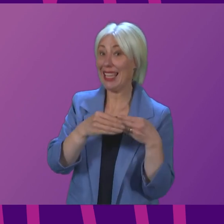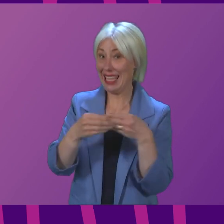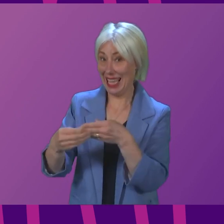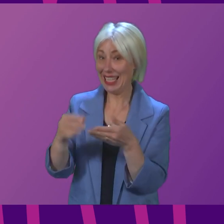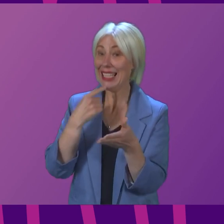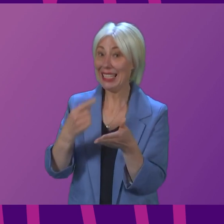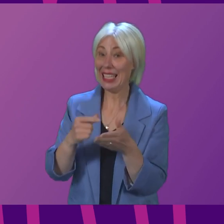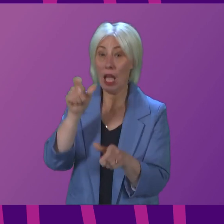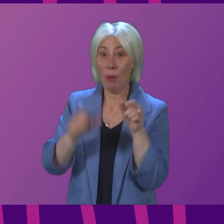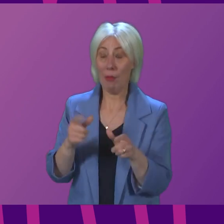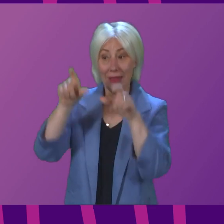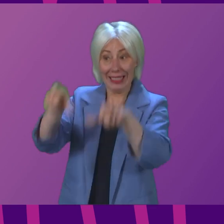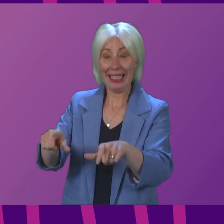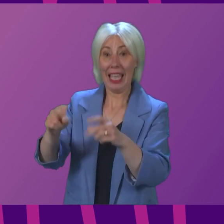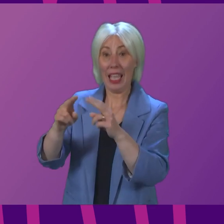that residents remain in their rooms.